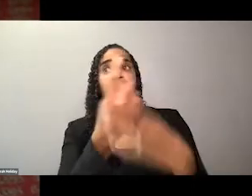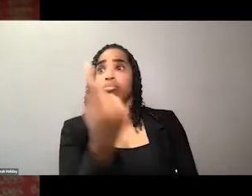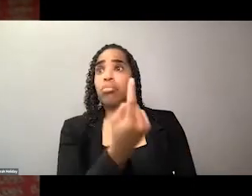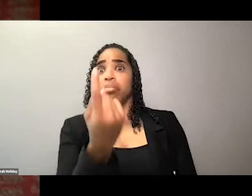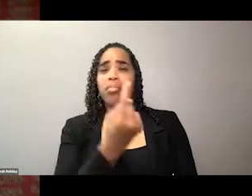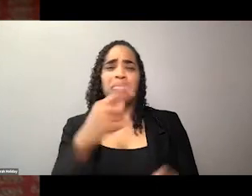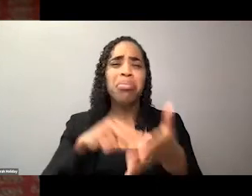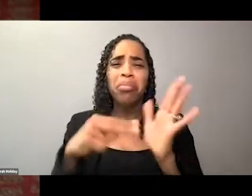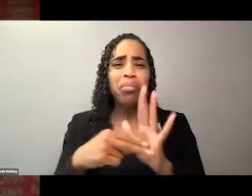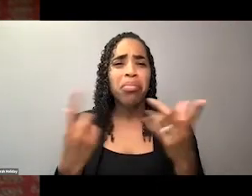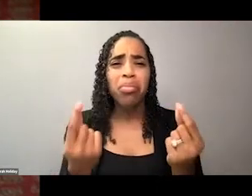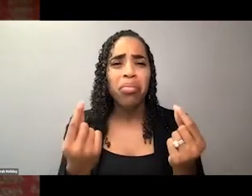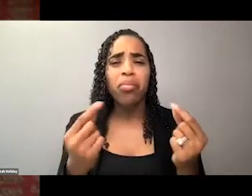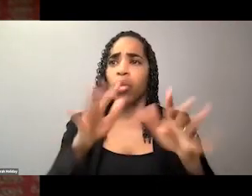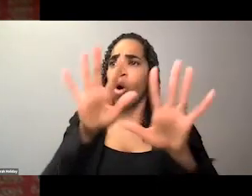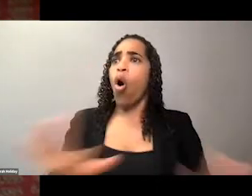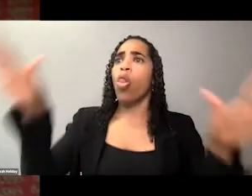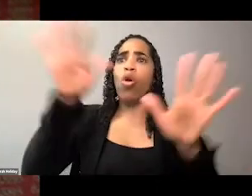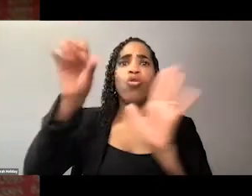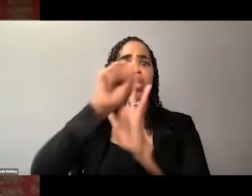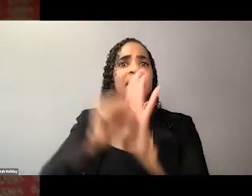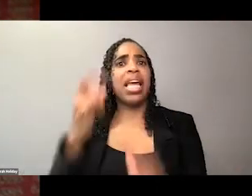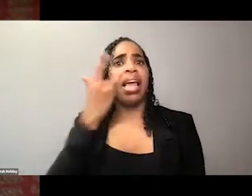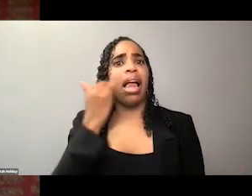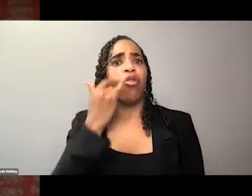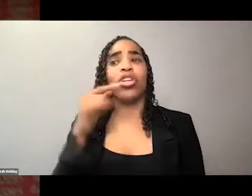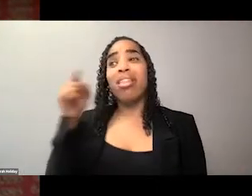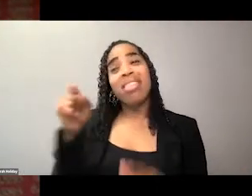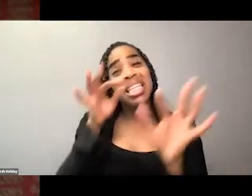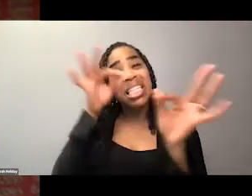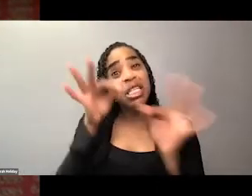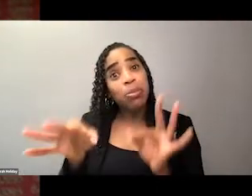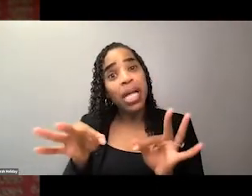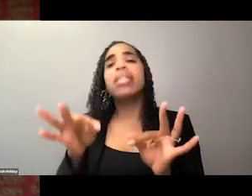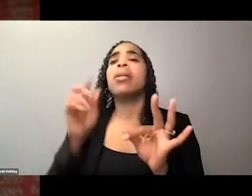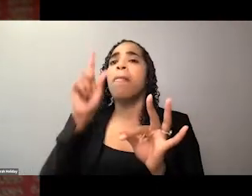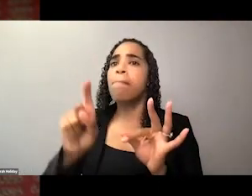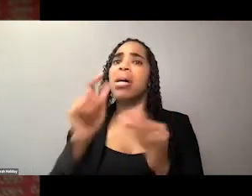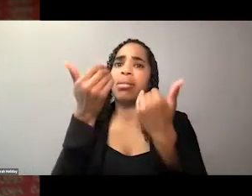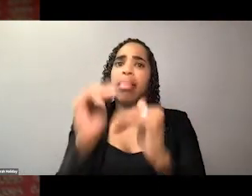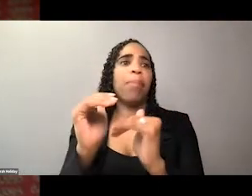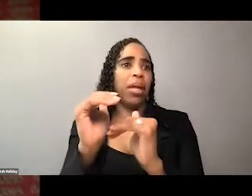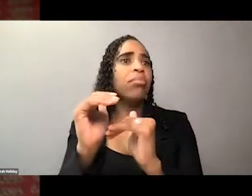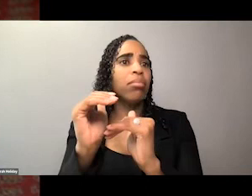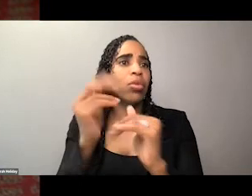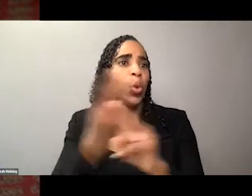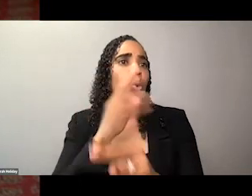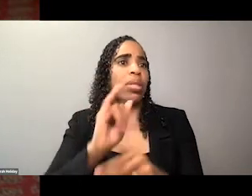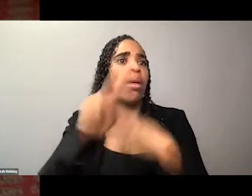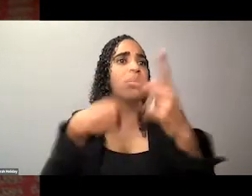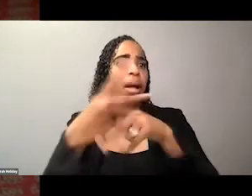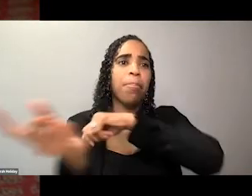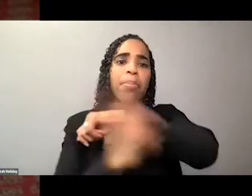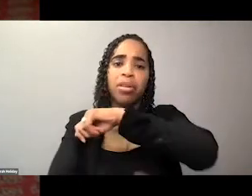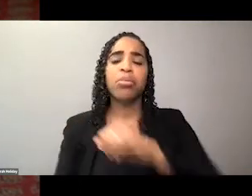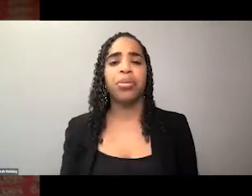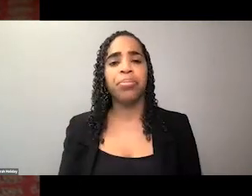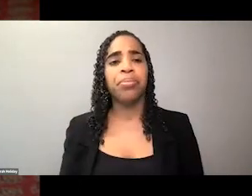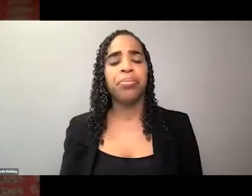across all facilities in California and imposes limits on how it can be used. Additionally, this bill will prohibit the use of solitary